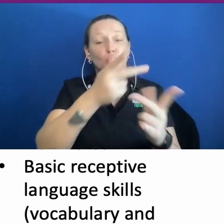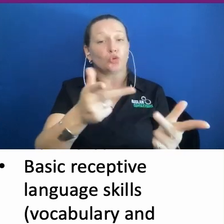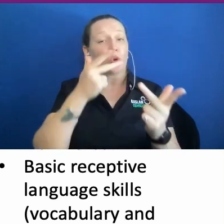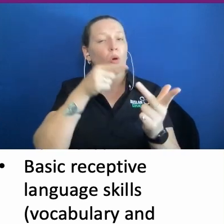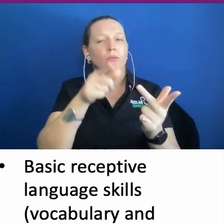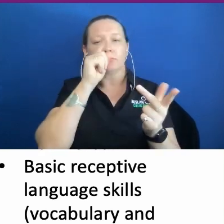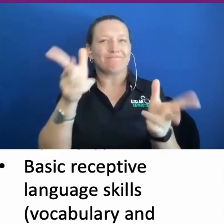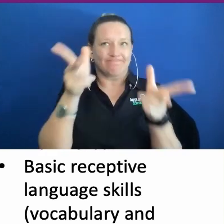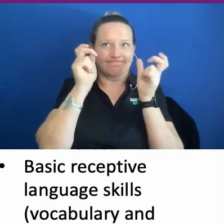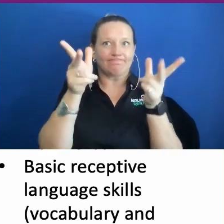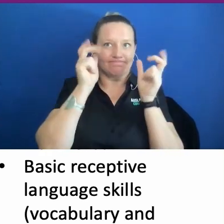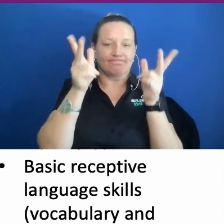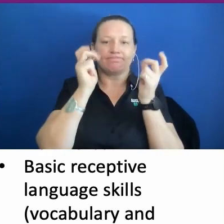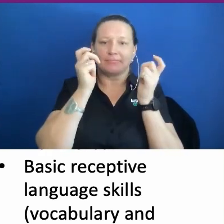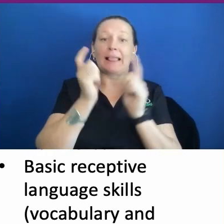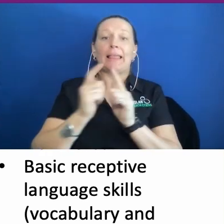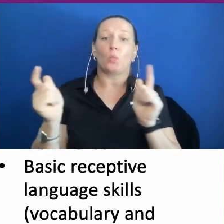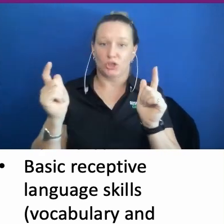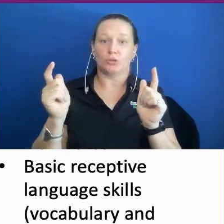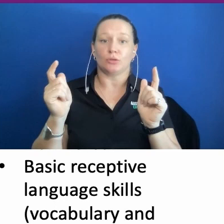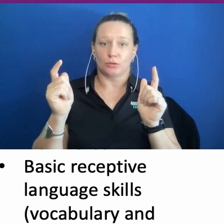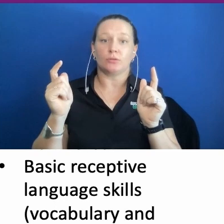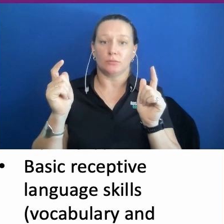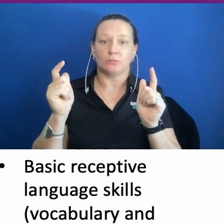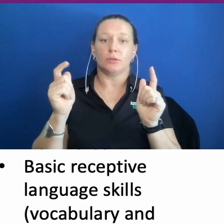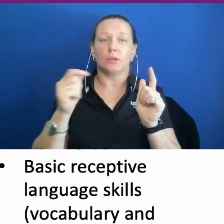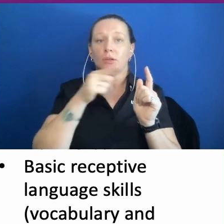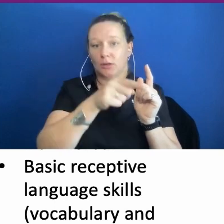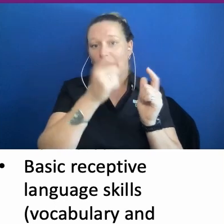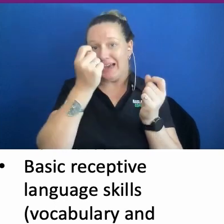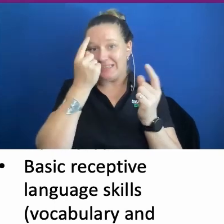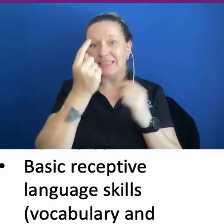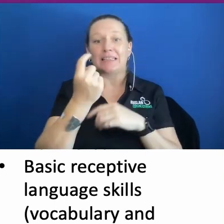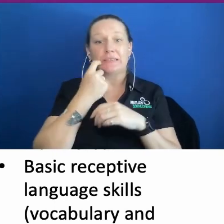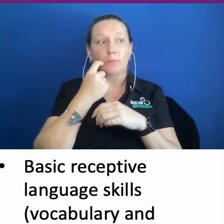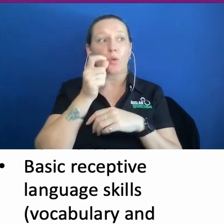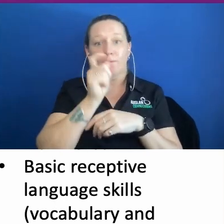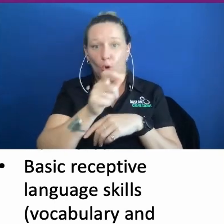of language. He understands some simple vocabulary and some simple following of directions and this